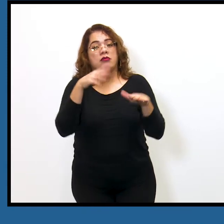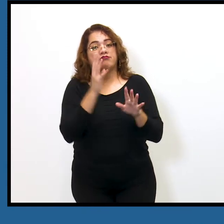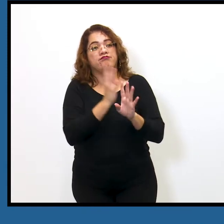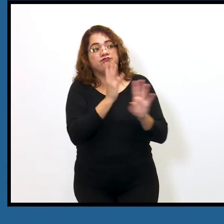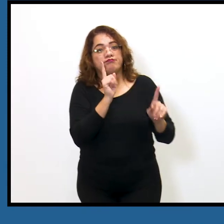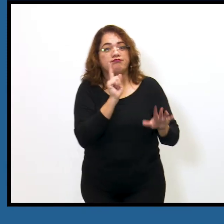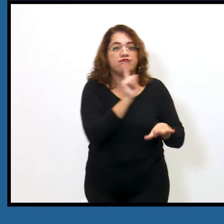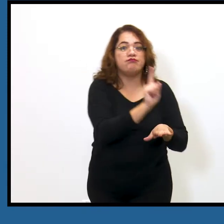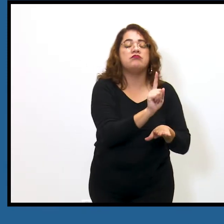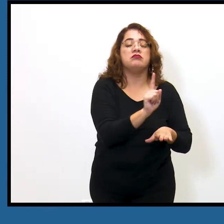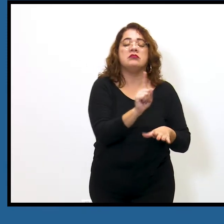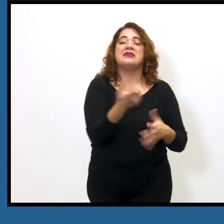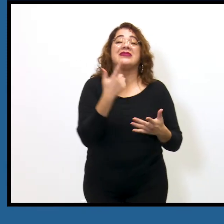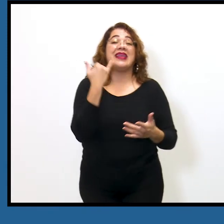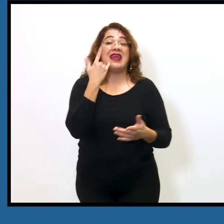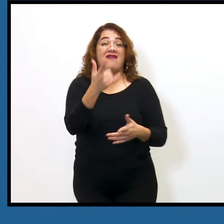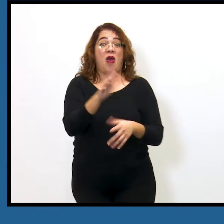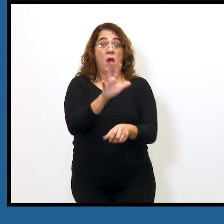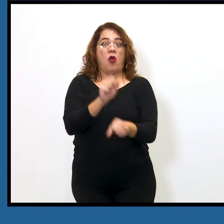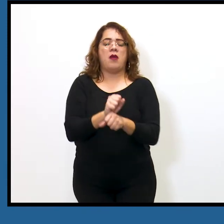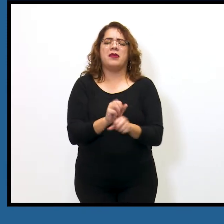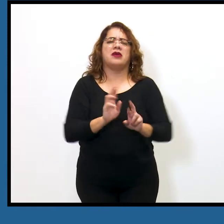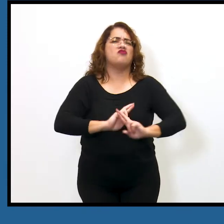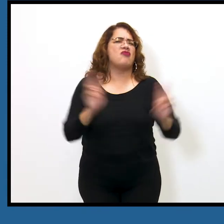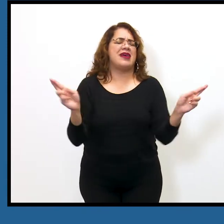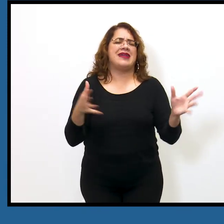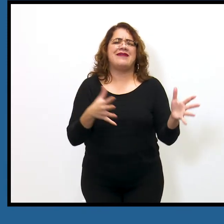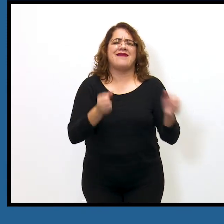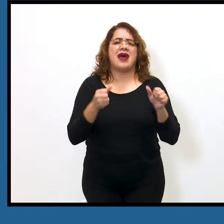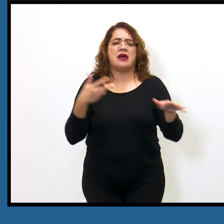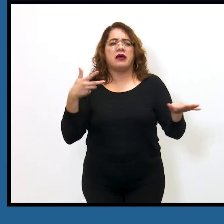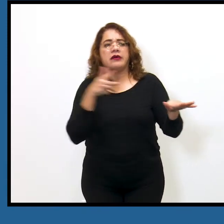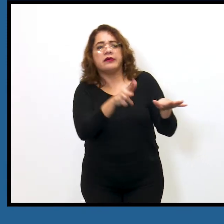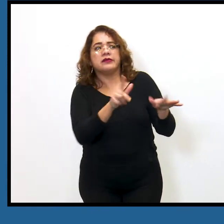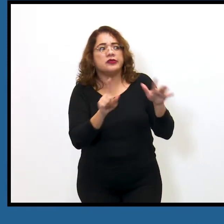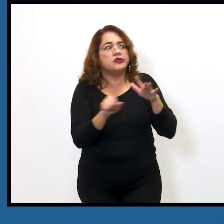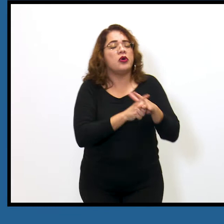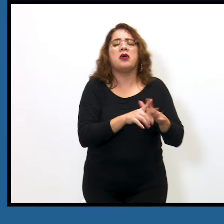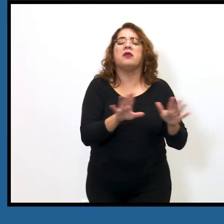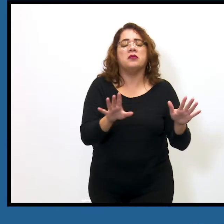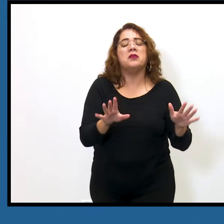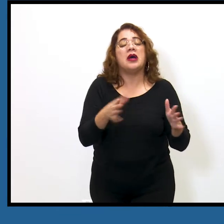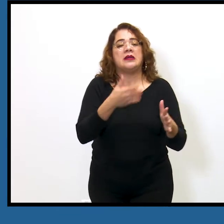move much faster if you have an appointment and then that guarantees that you will be able to to